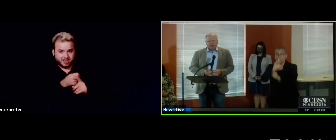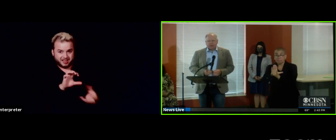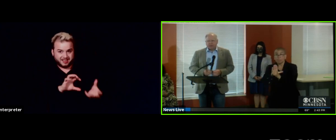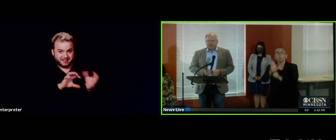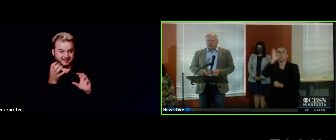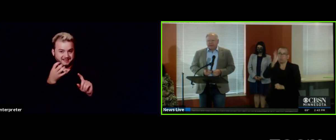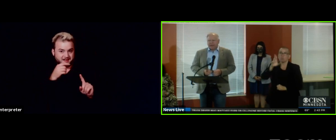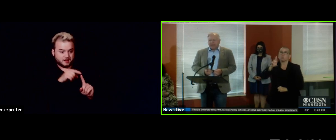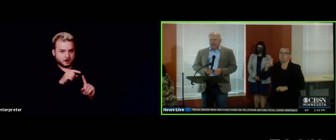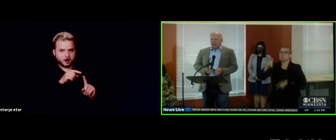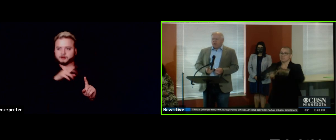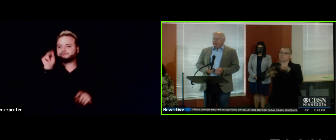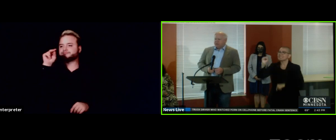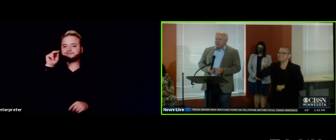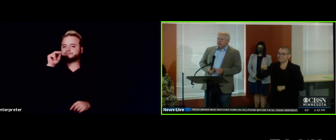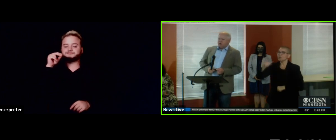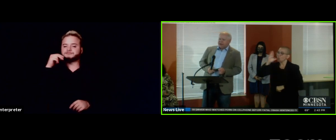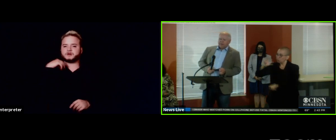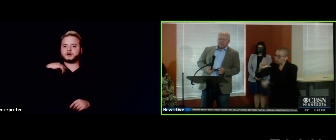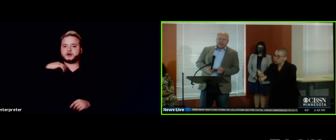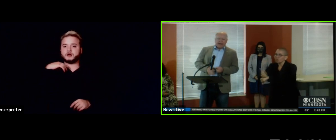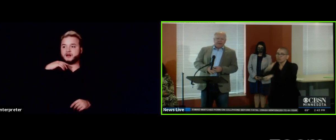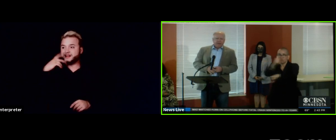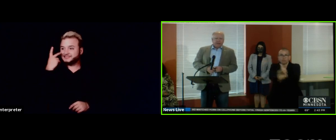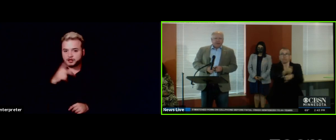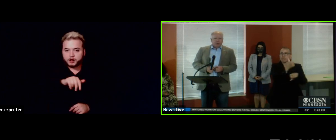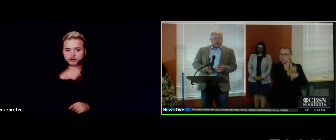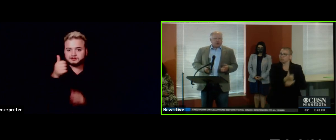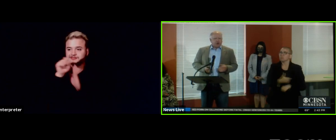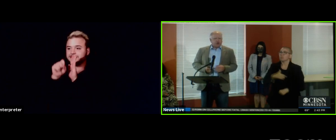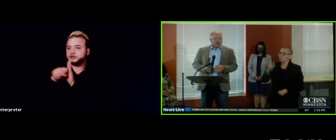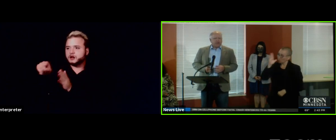we possibly can and I will continue to go down this path that we are stronger together